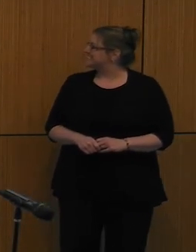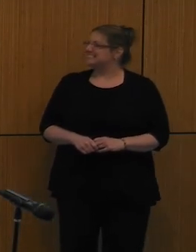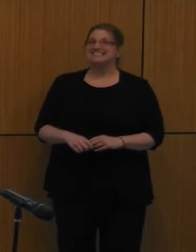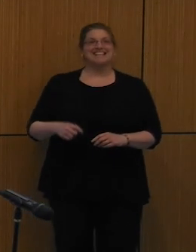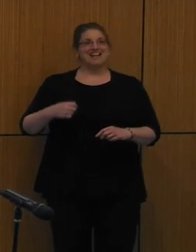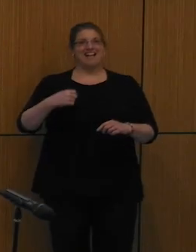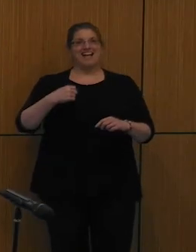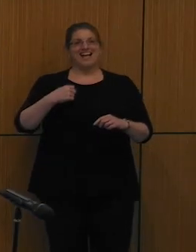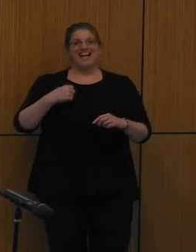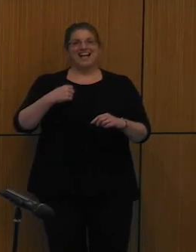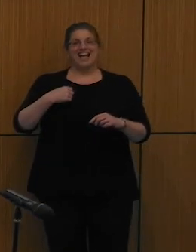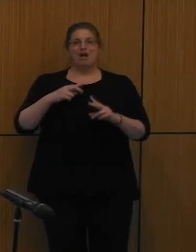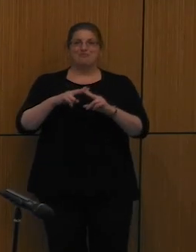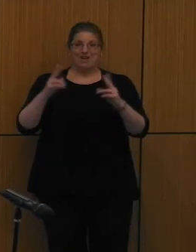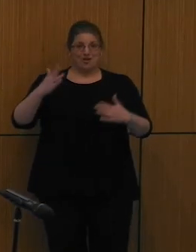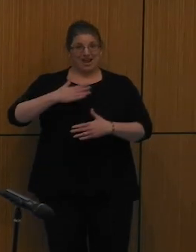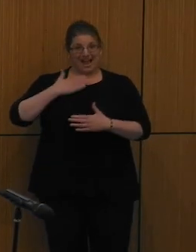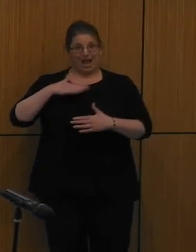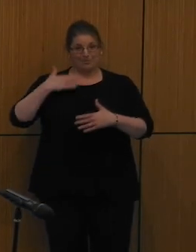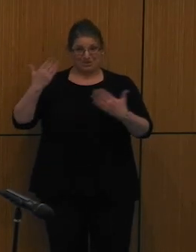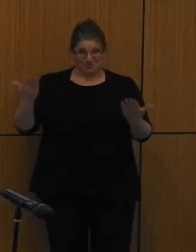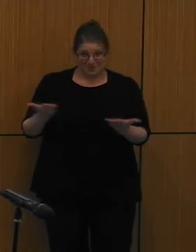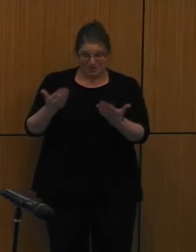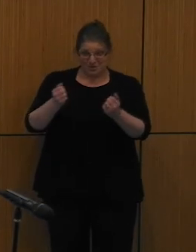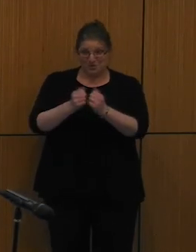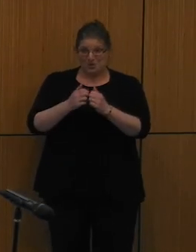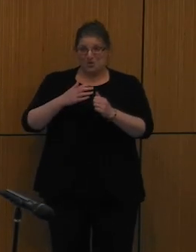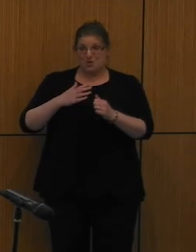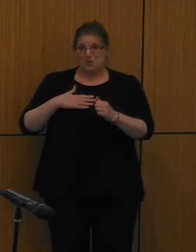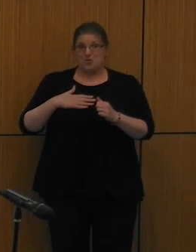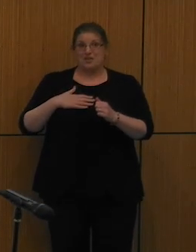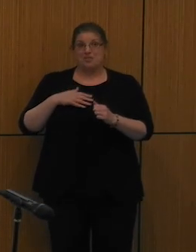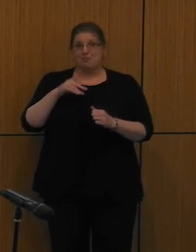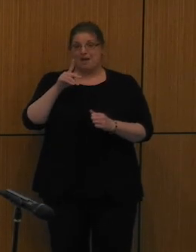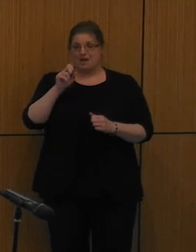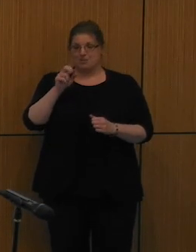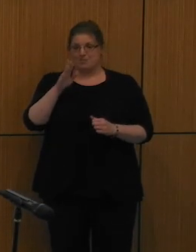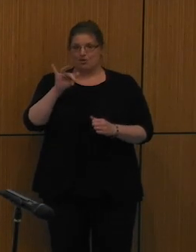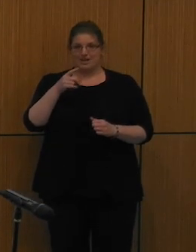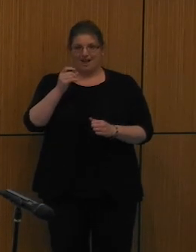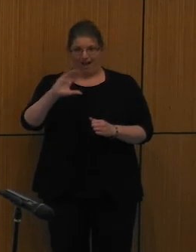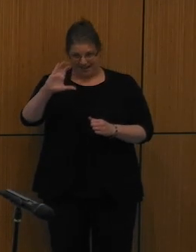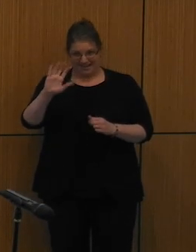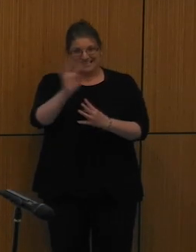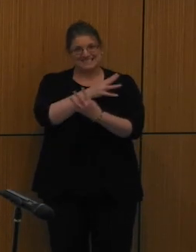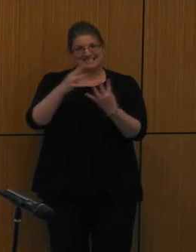I'm I'm very happy to be here with my periodic table shoes.